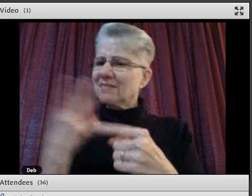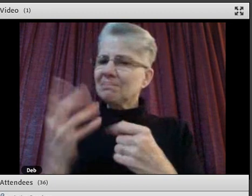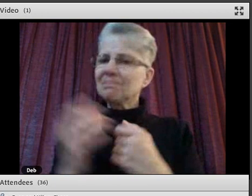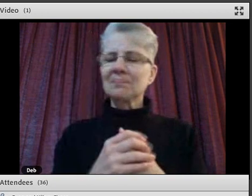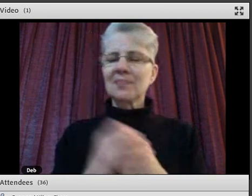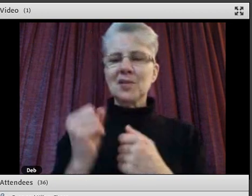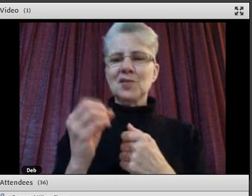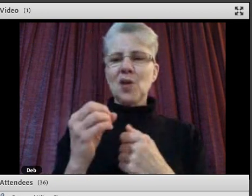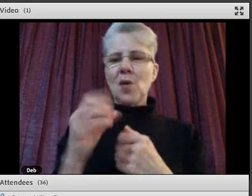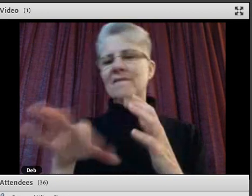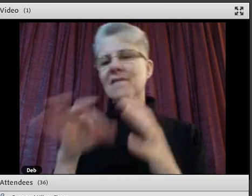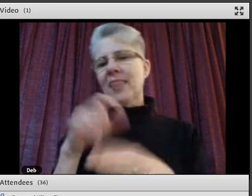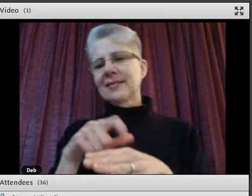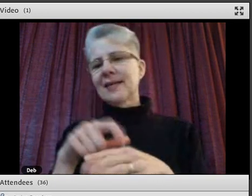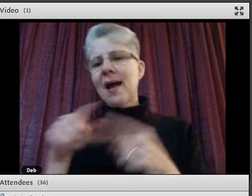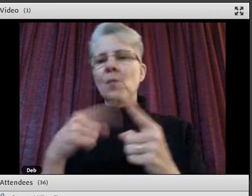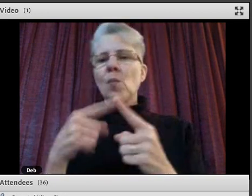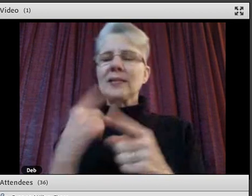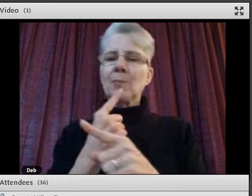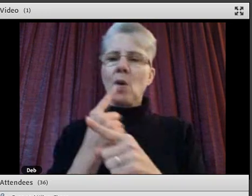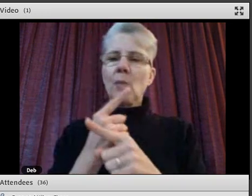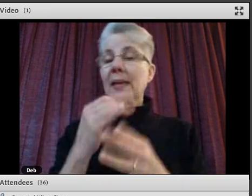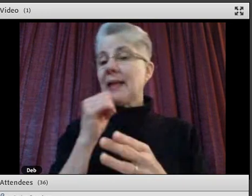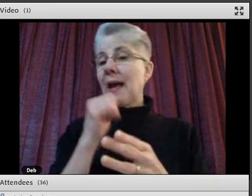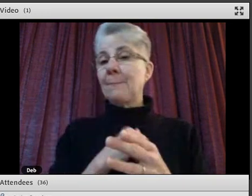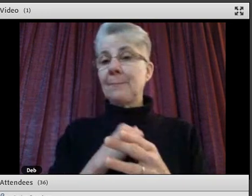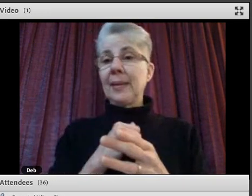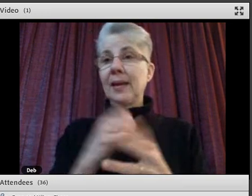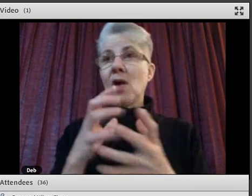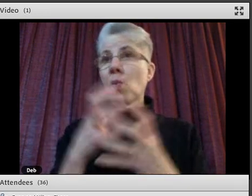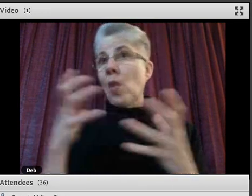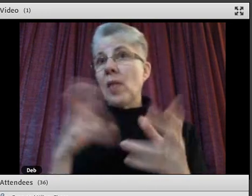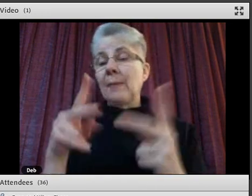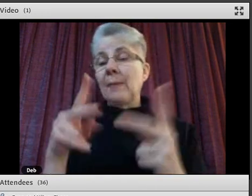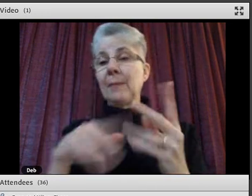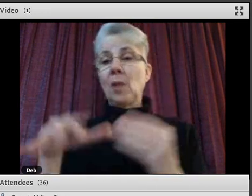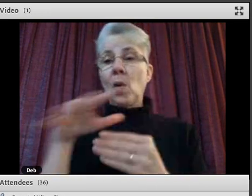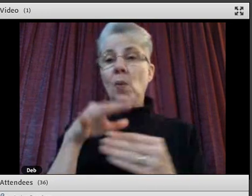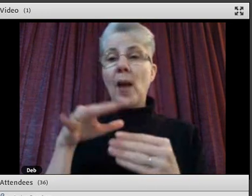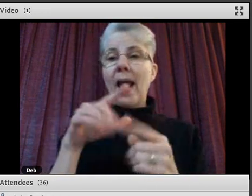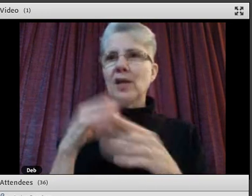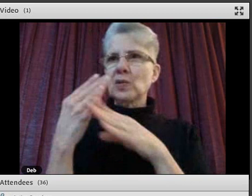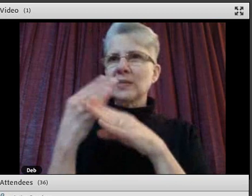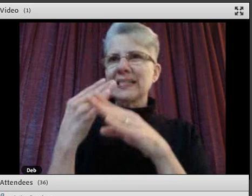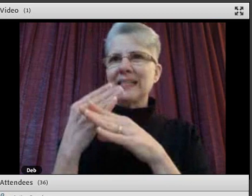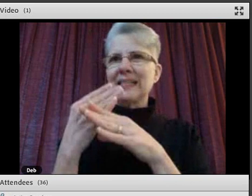So you find a time when it's appropriate and there might not be a whole ton of people around, so you're not disturbing the peace too terribly.